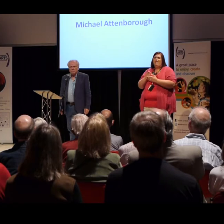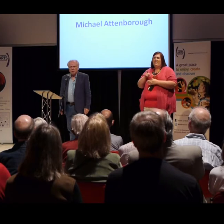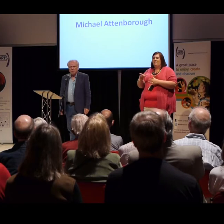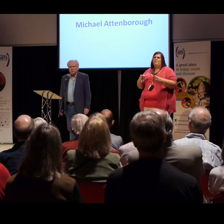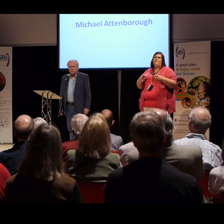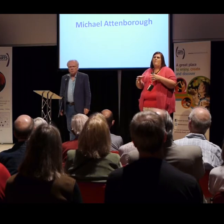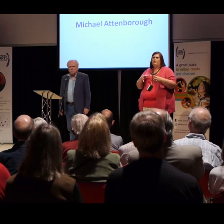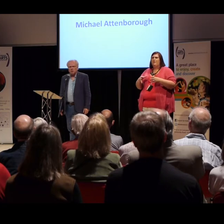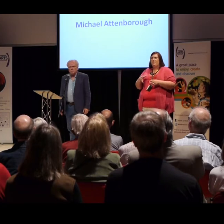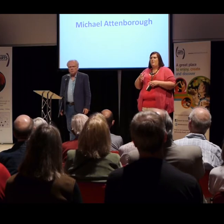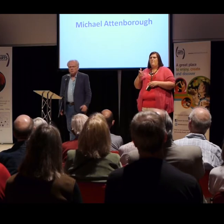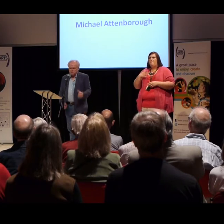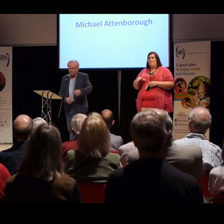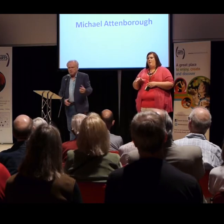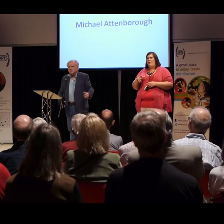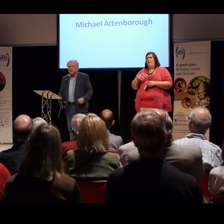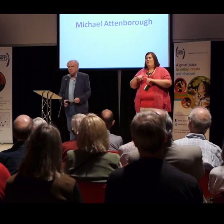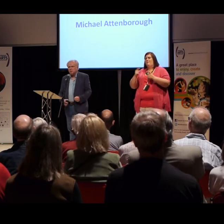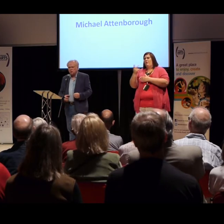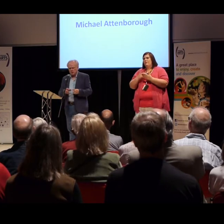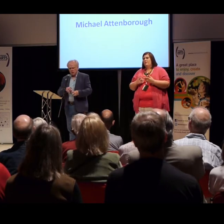"by a rather obscure artist." They said, "Let us have a look."